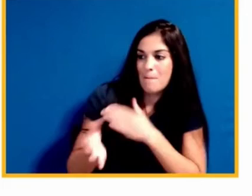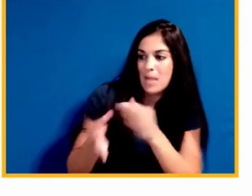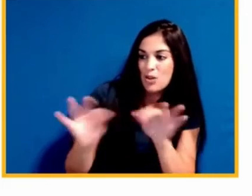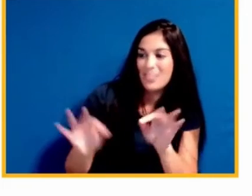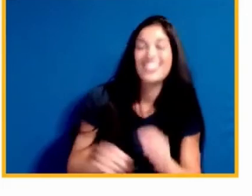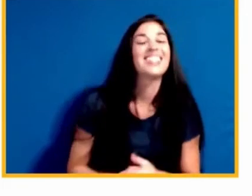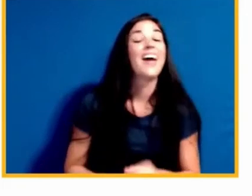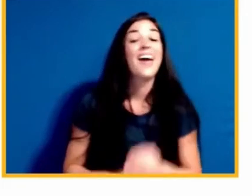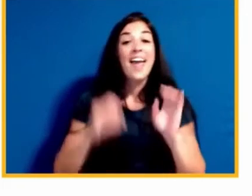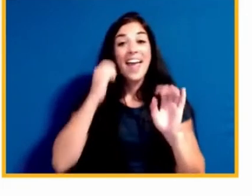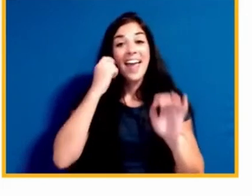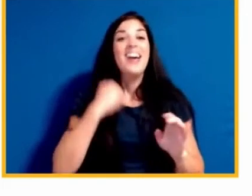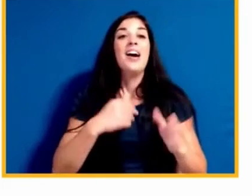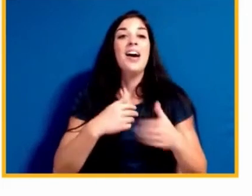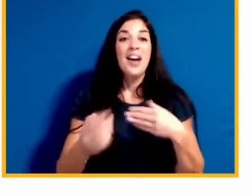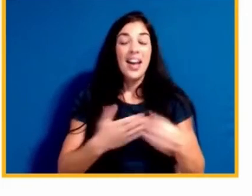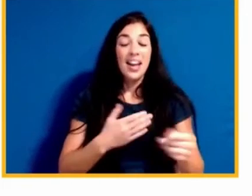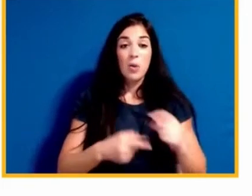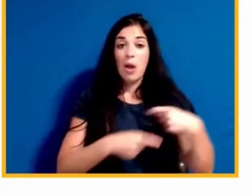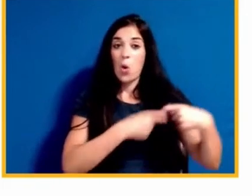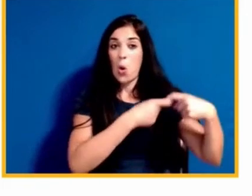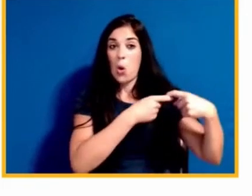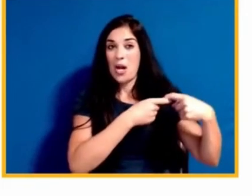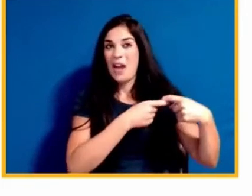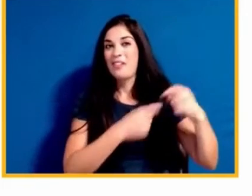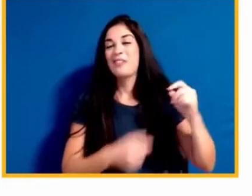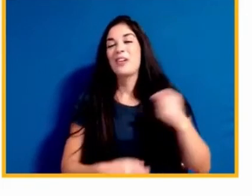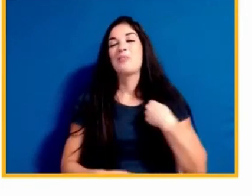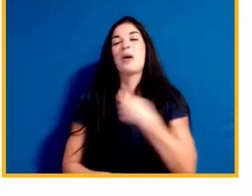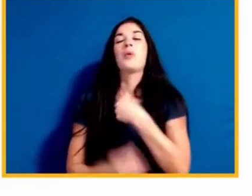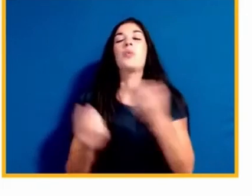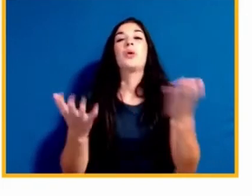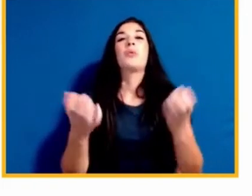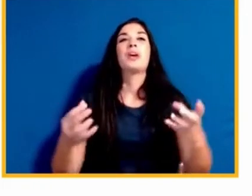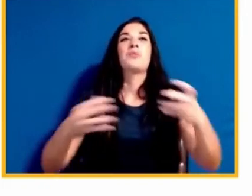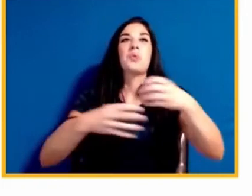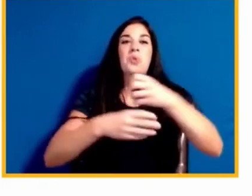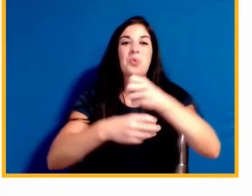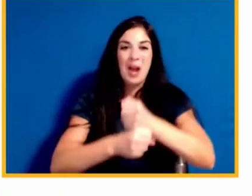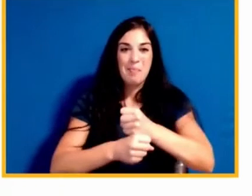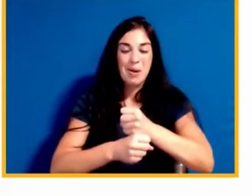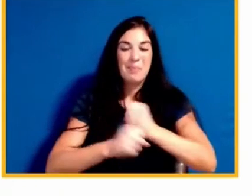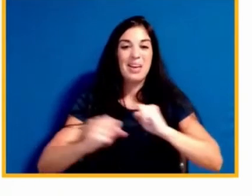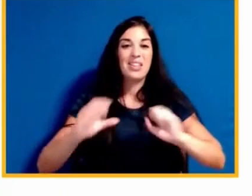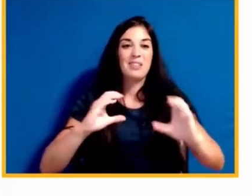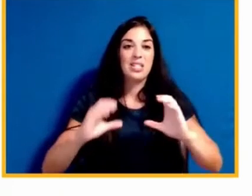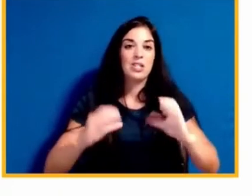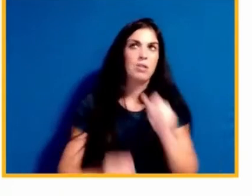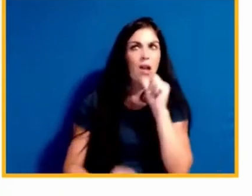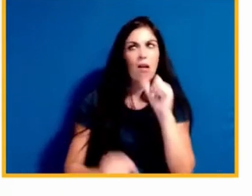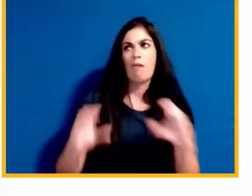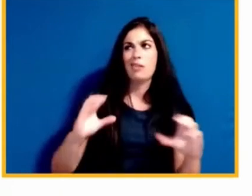But we're going to hold off on the food thoughts because we want to at least wrap off this conversation, or not conversation, this